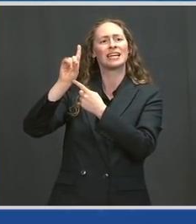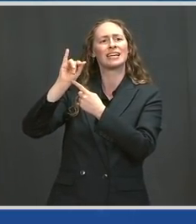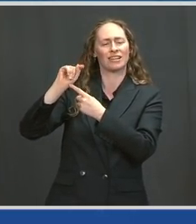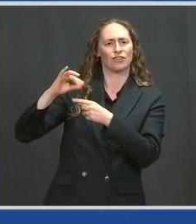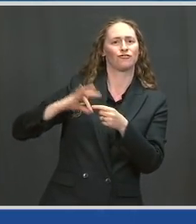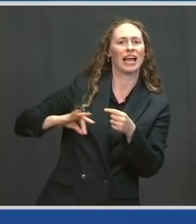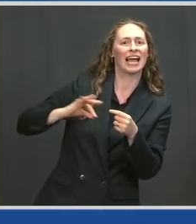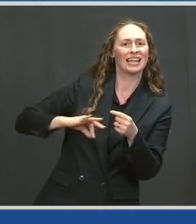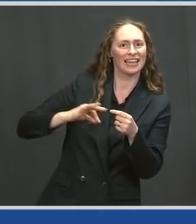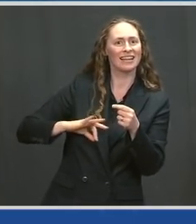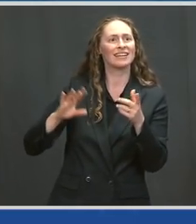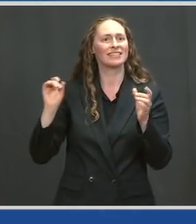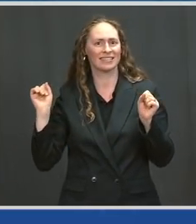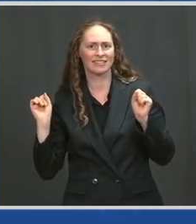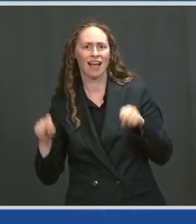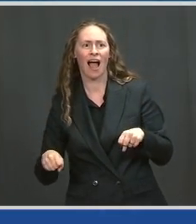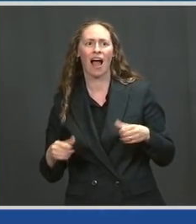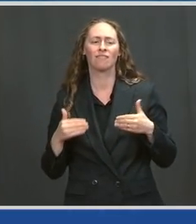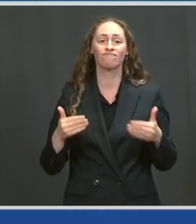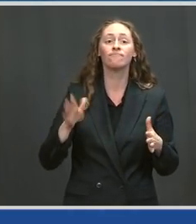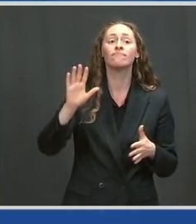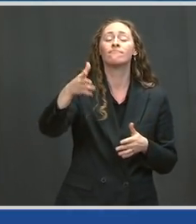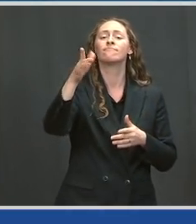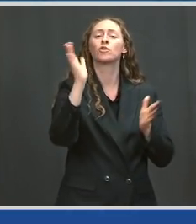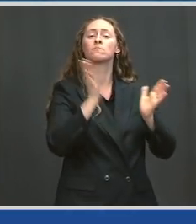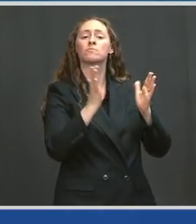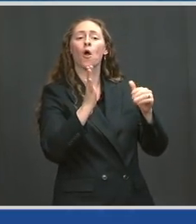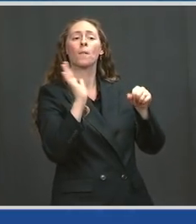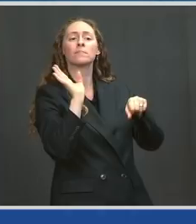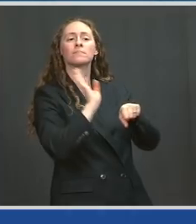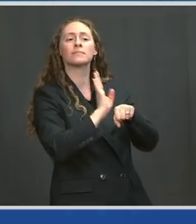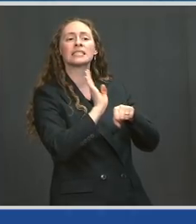Second, small businesses are the engines of our economy and the glue of our communities.